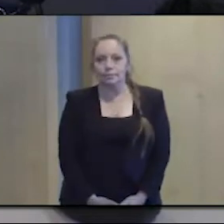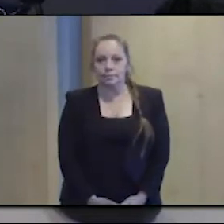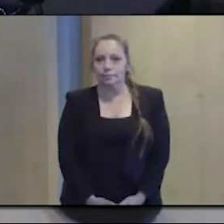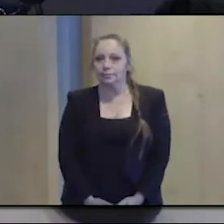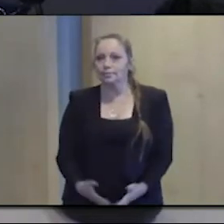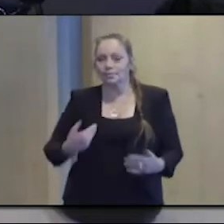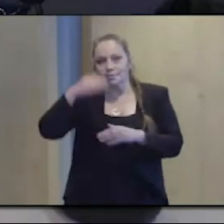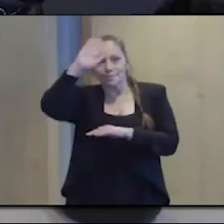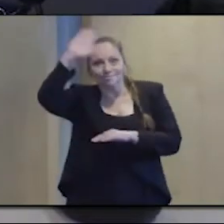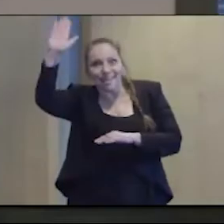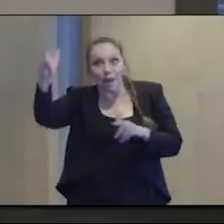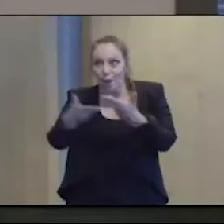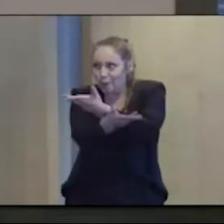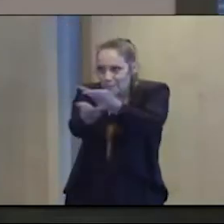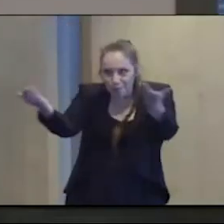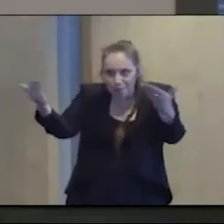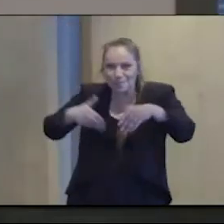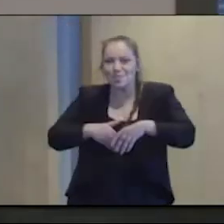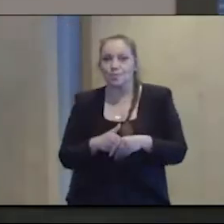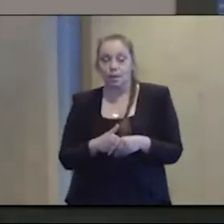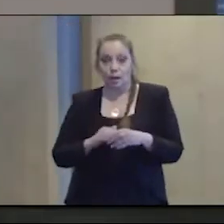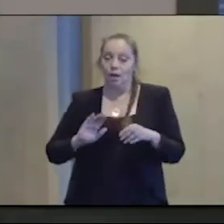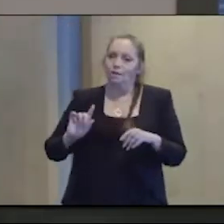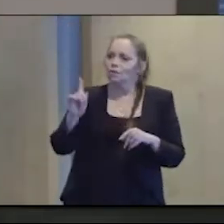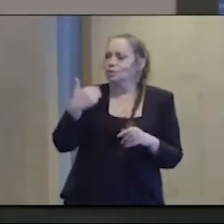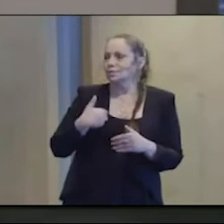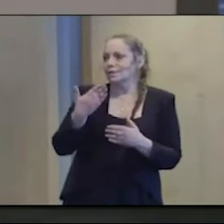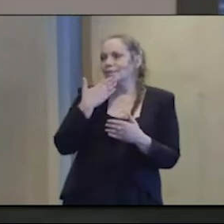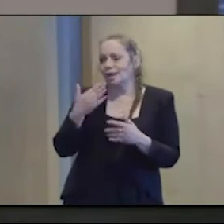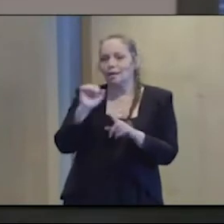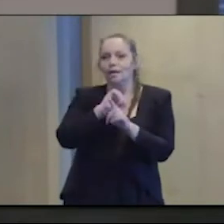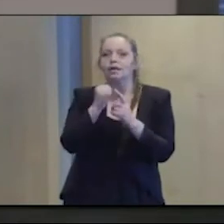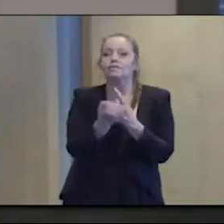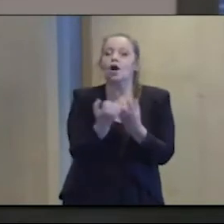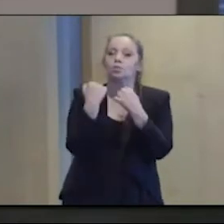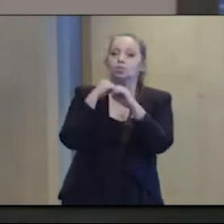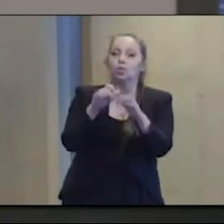All right hello everyone. First of all thank you to the Environment Protection Authority for